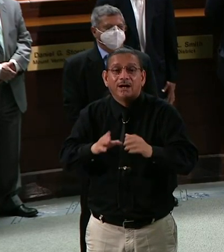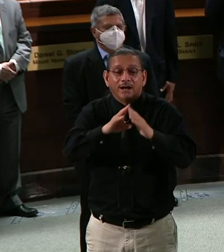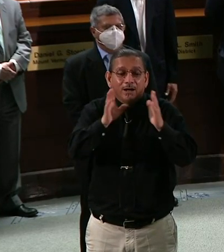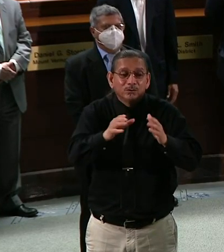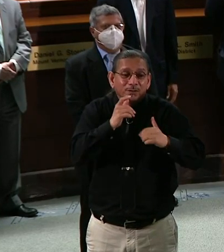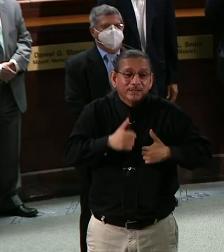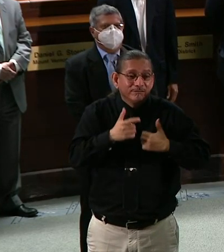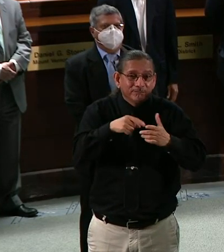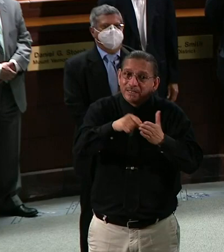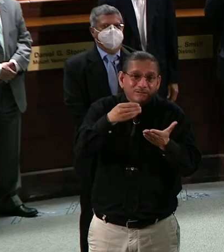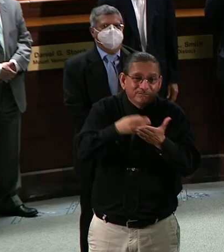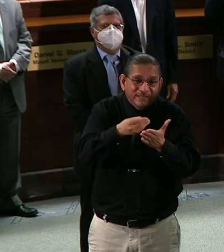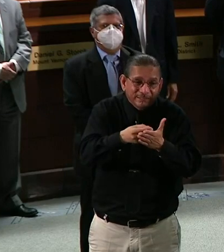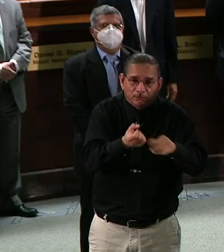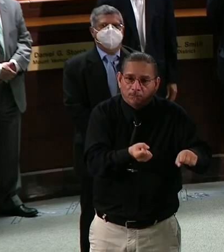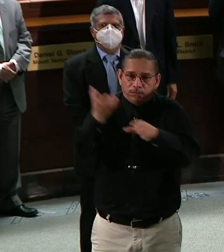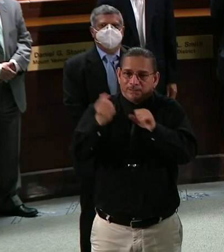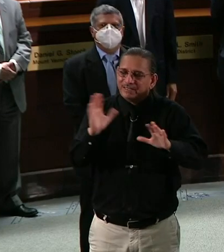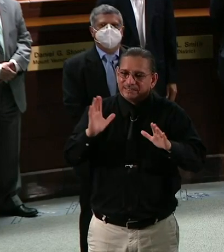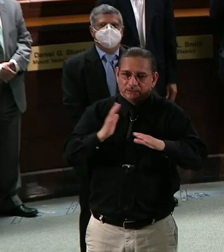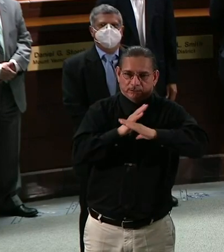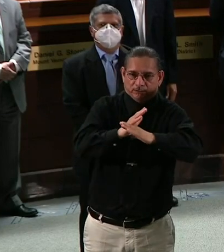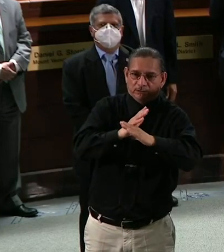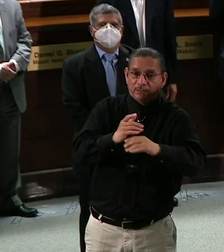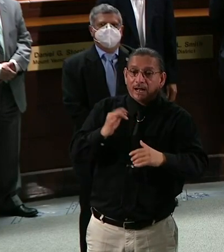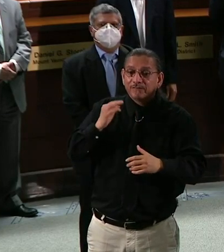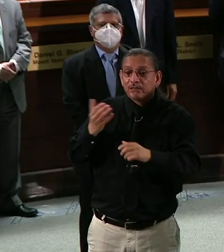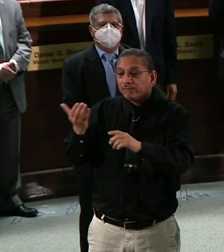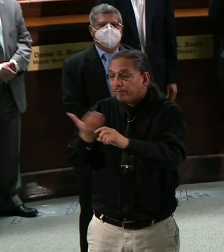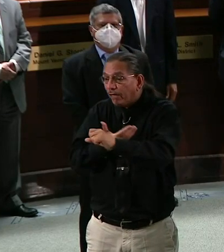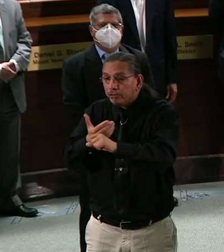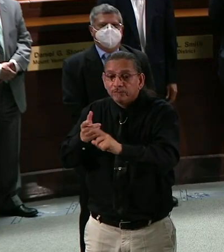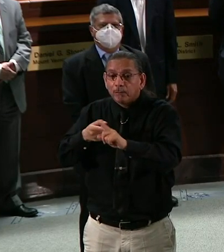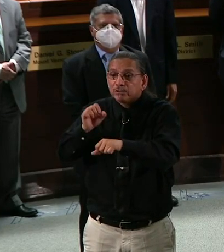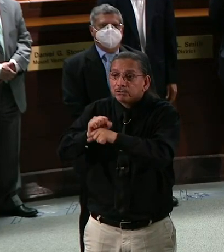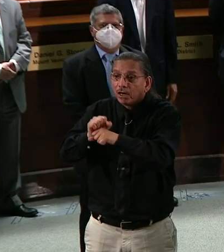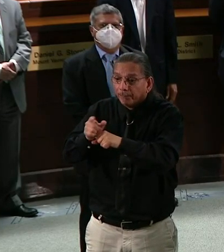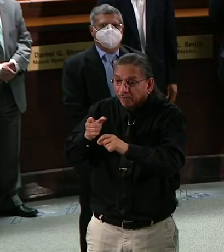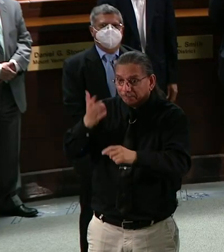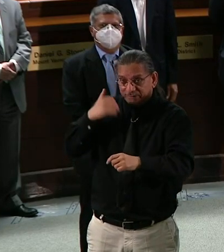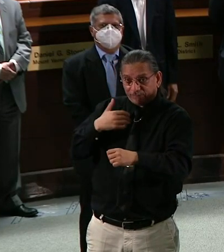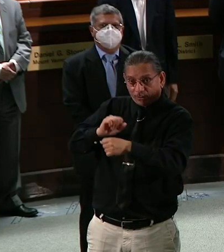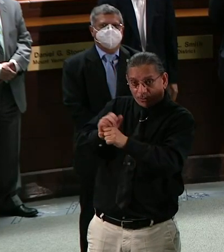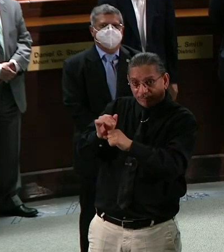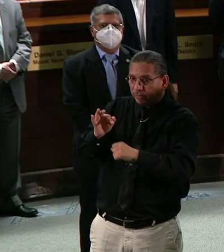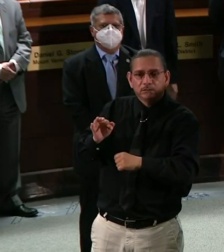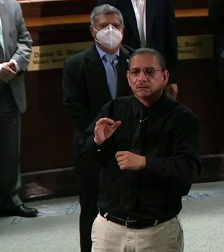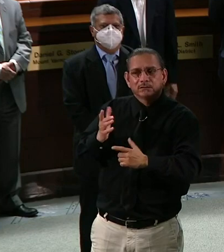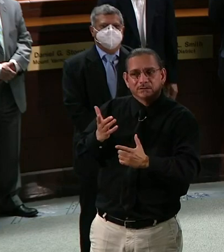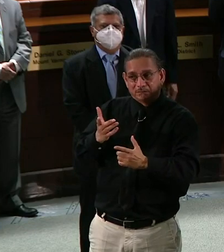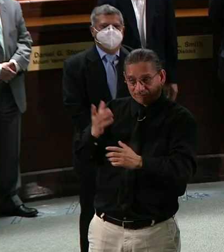WITNESSES GOT. AND I SAID GIVE